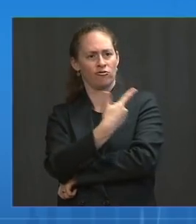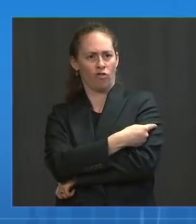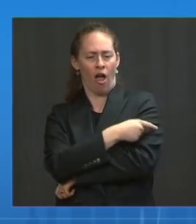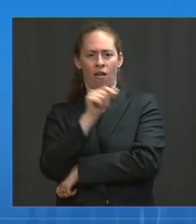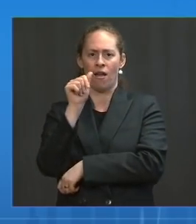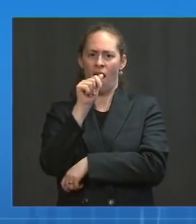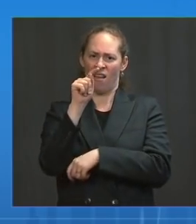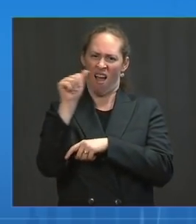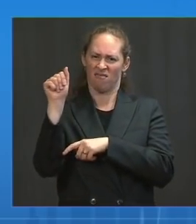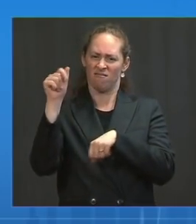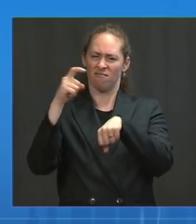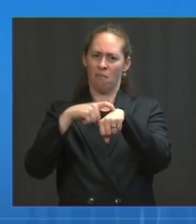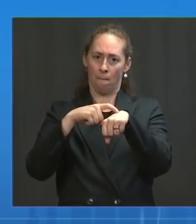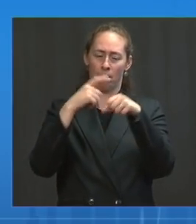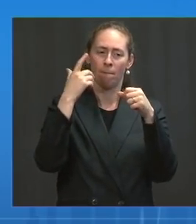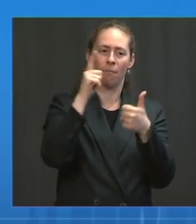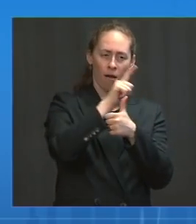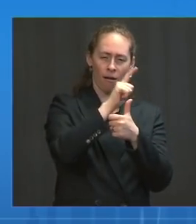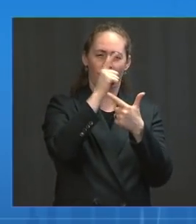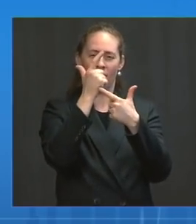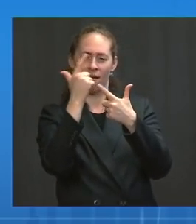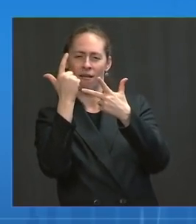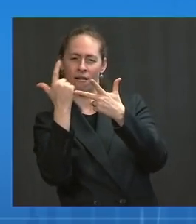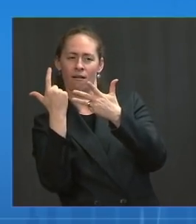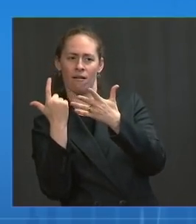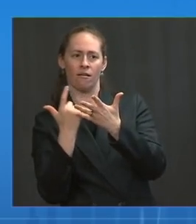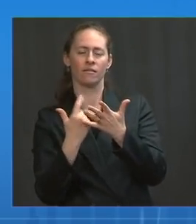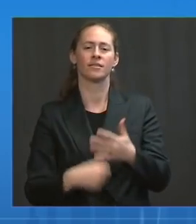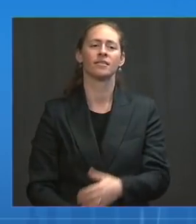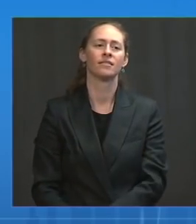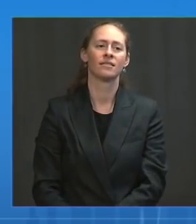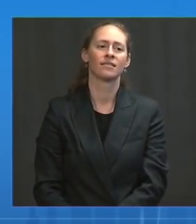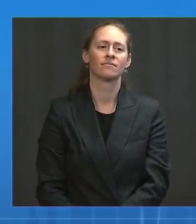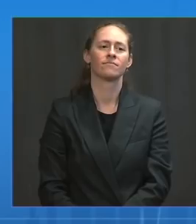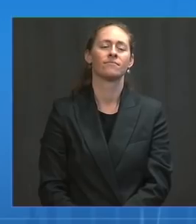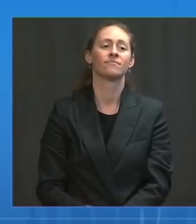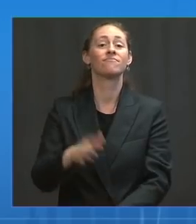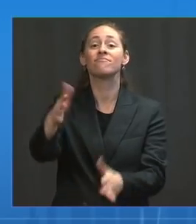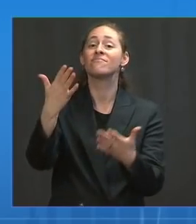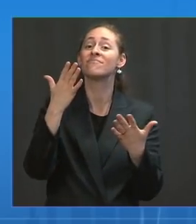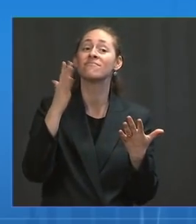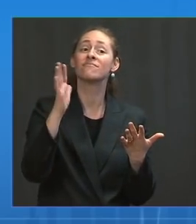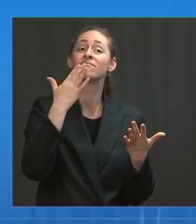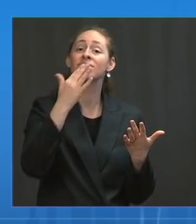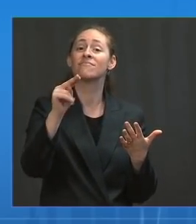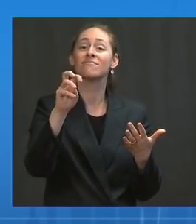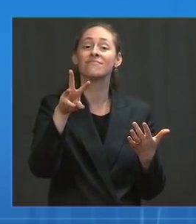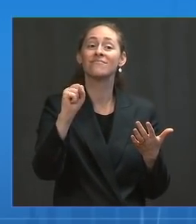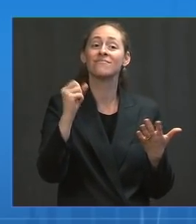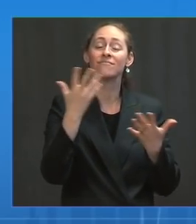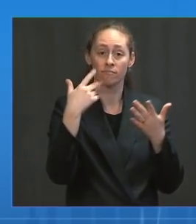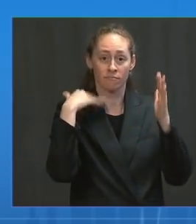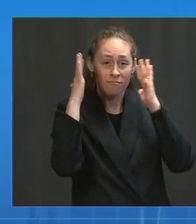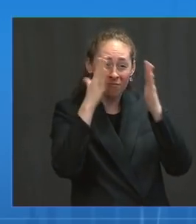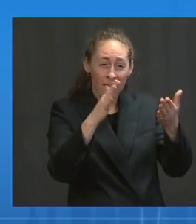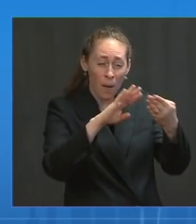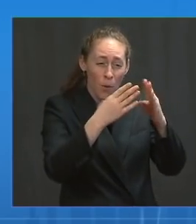And the good news is we know this local community by community approach works. In June, we focused much of this work in places